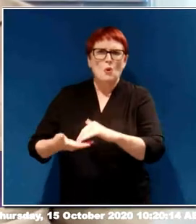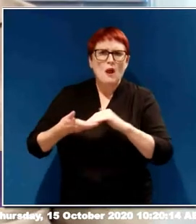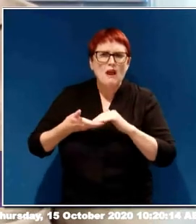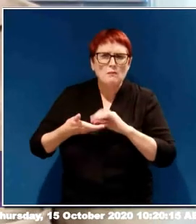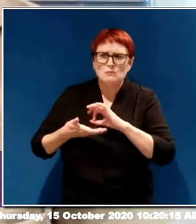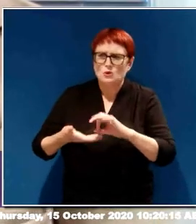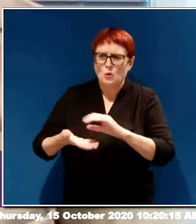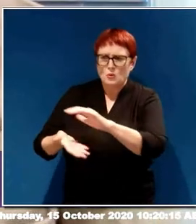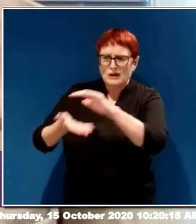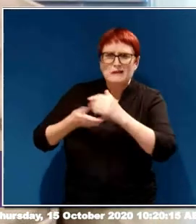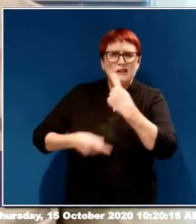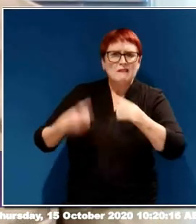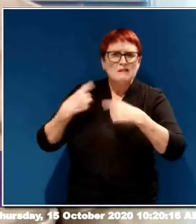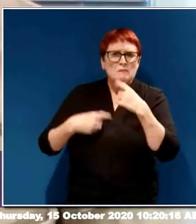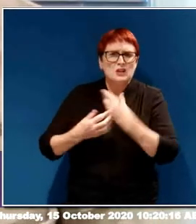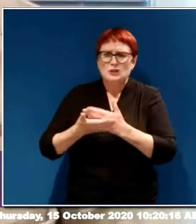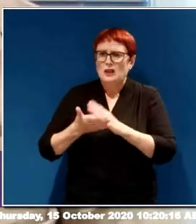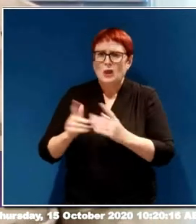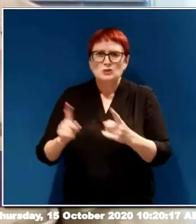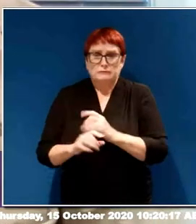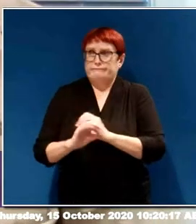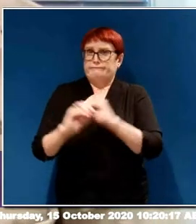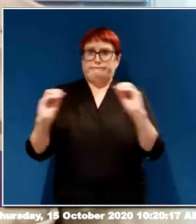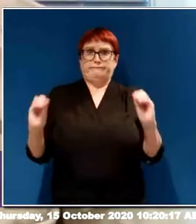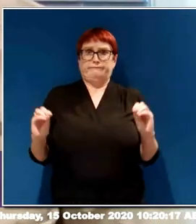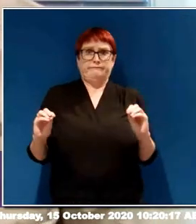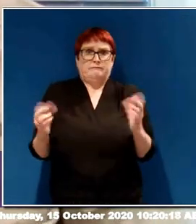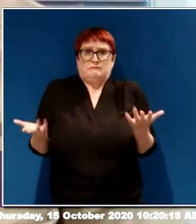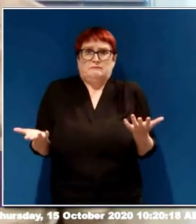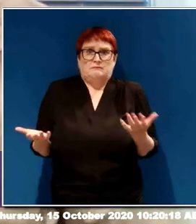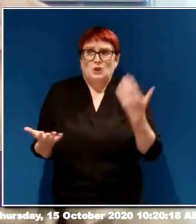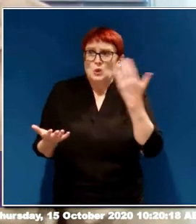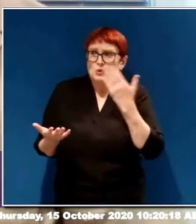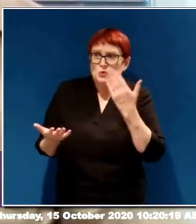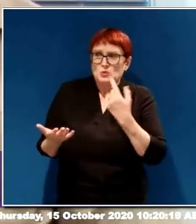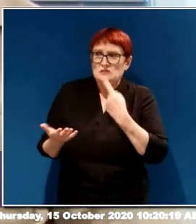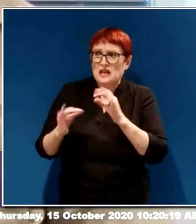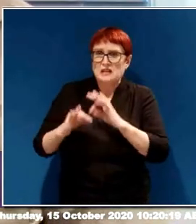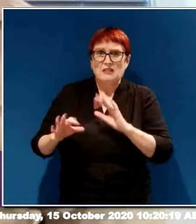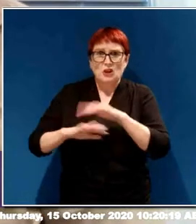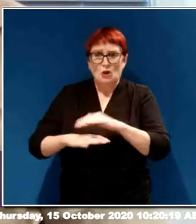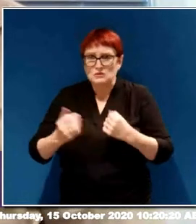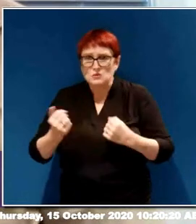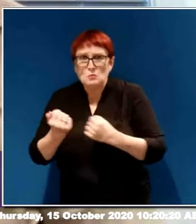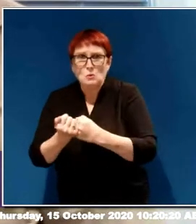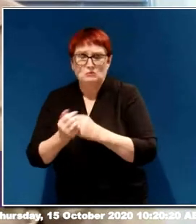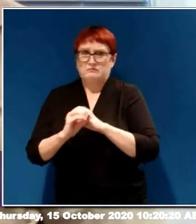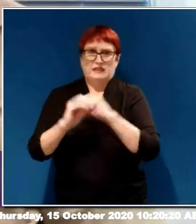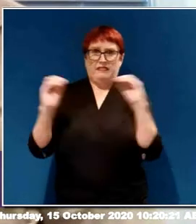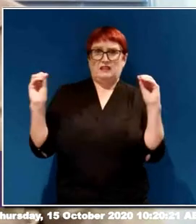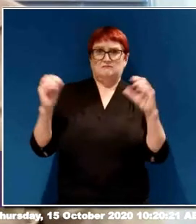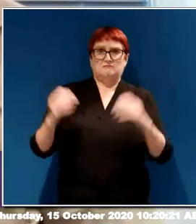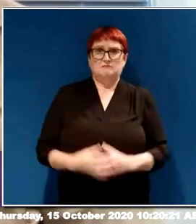how they could support him further or anything like that. And were you getting called to the school sometimes